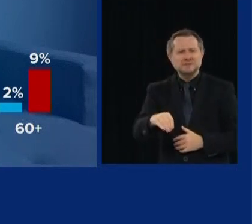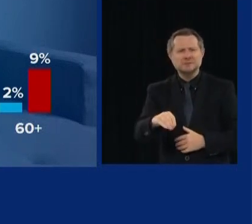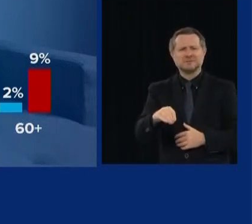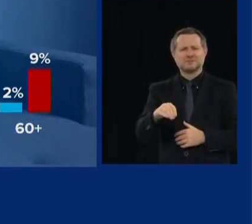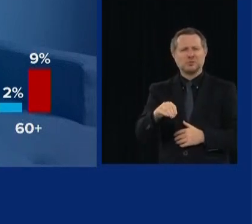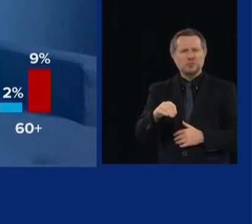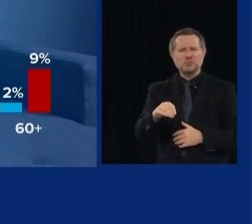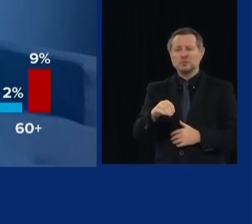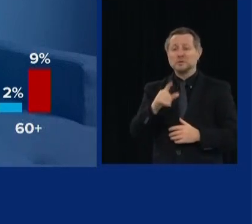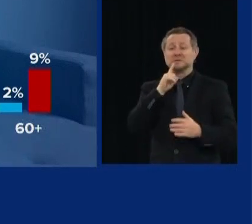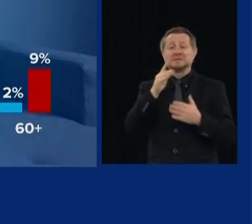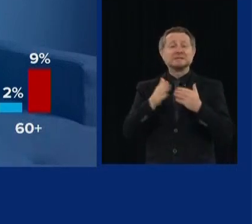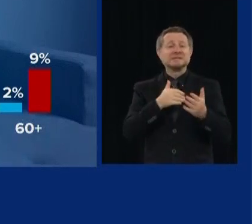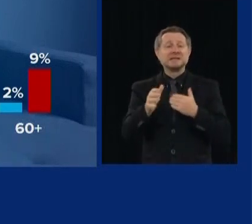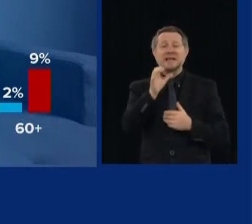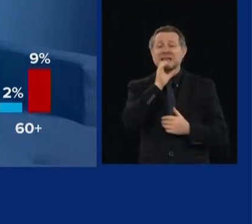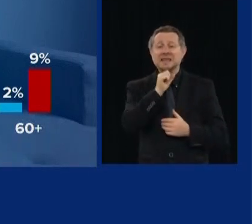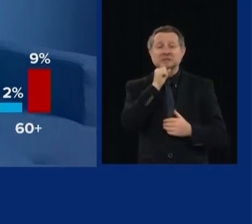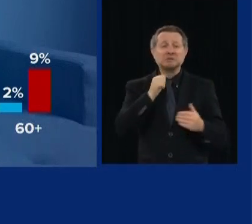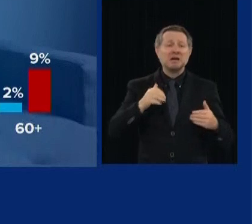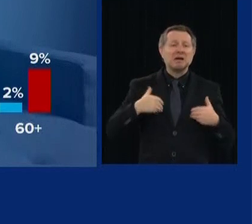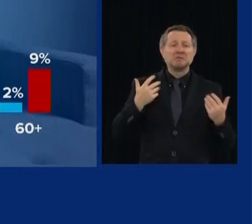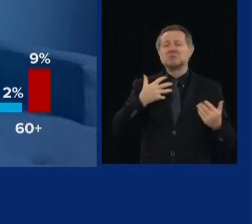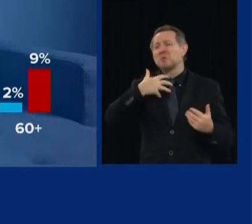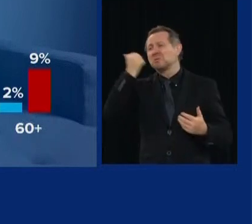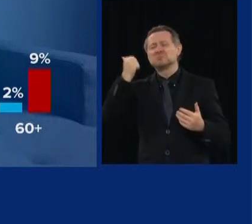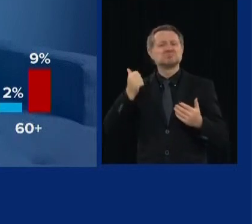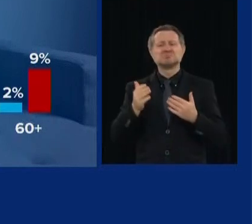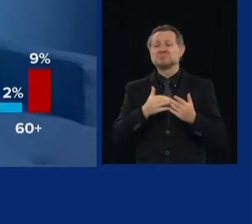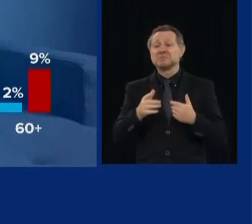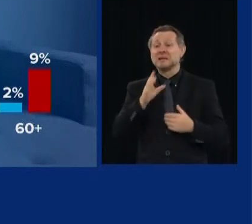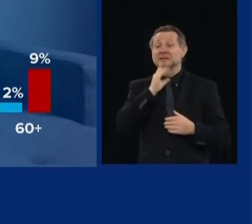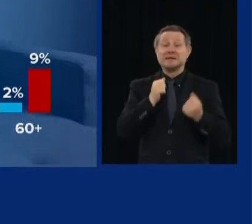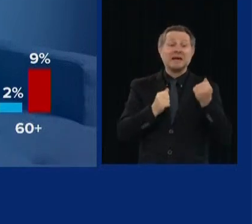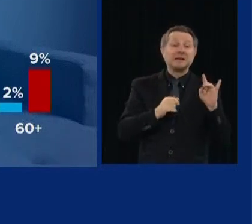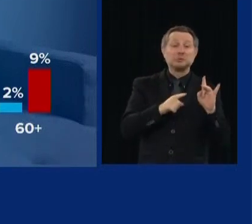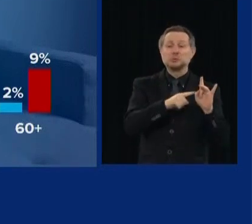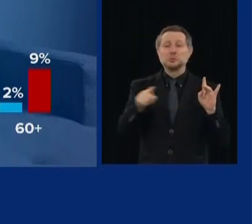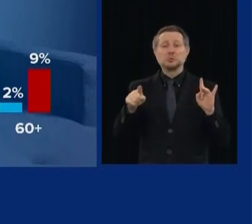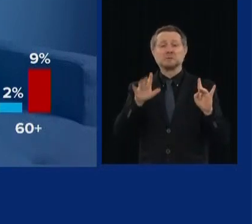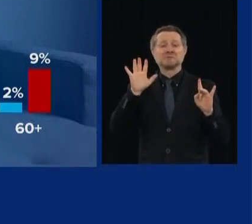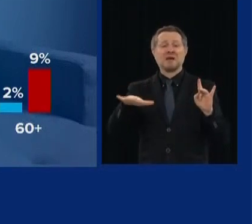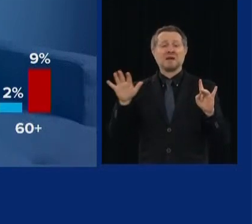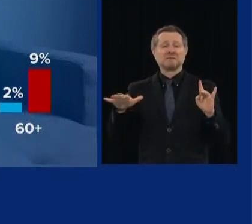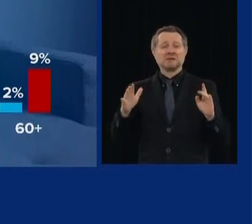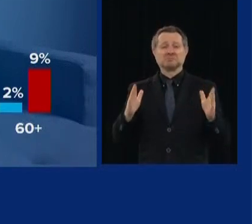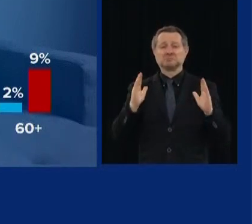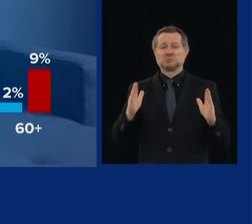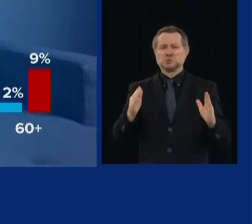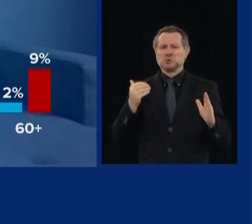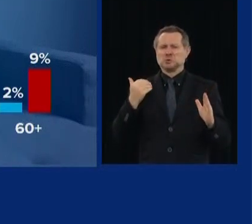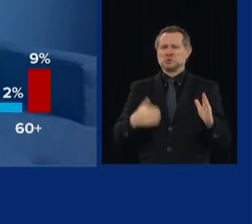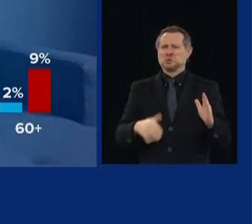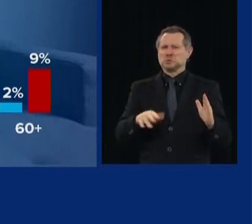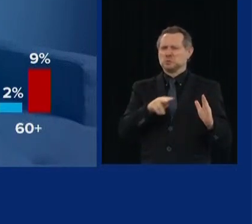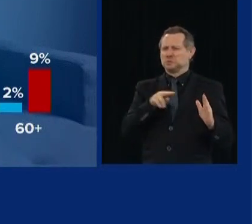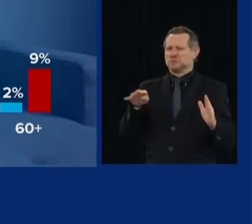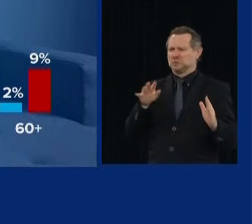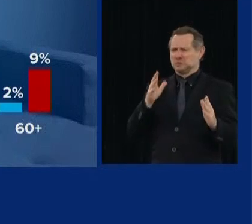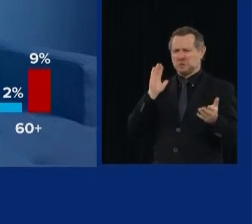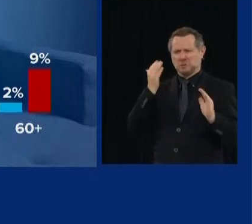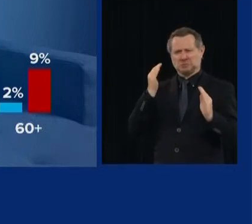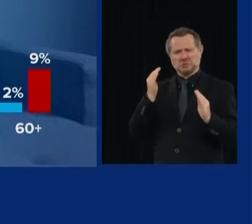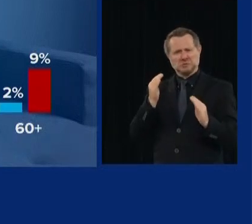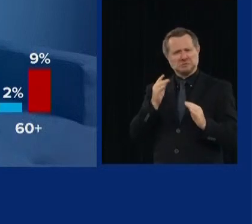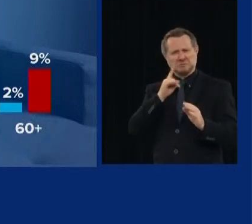DISTRESS UP TO 38%.